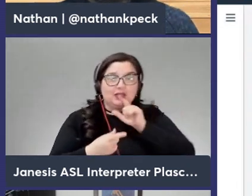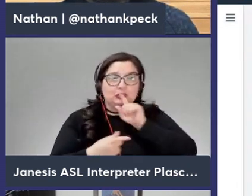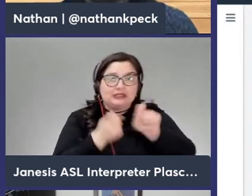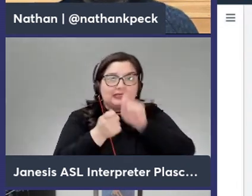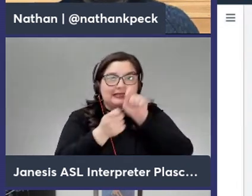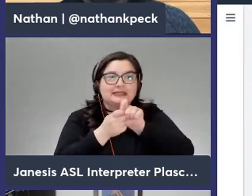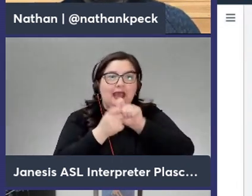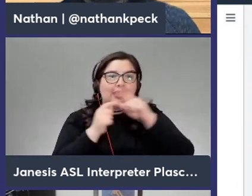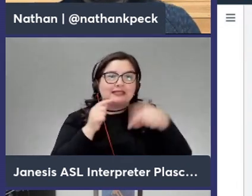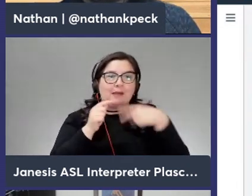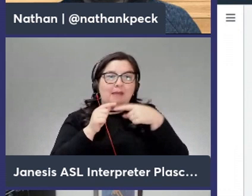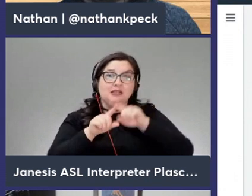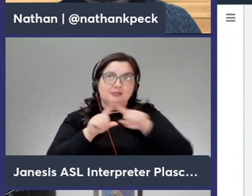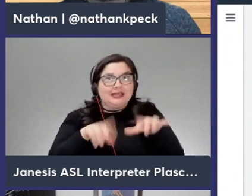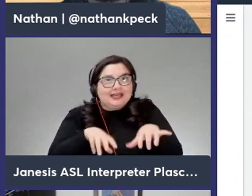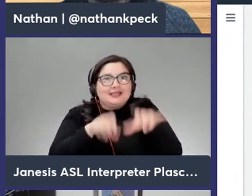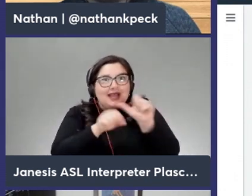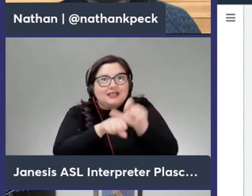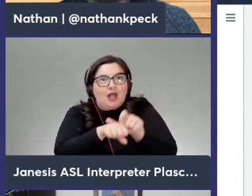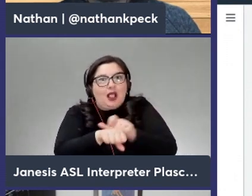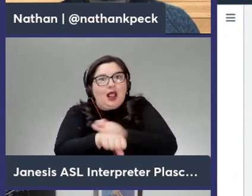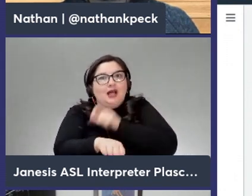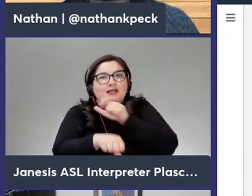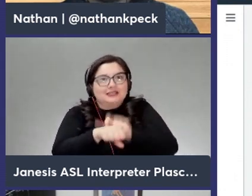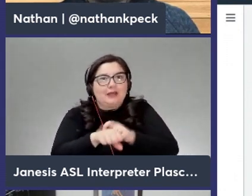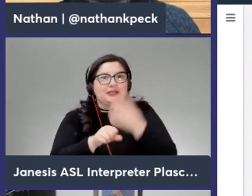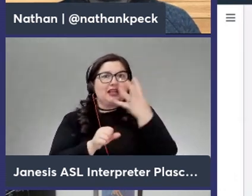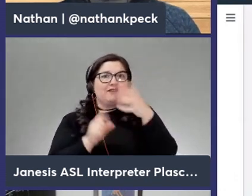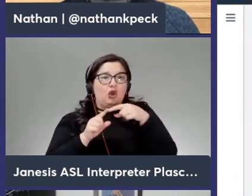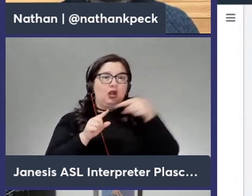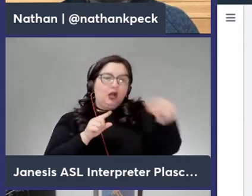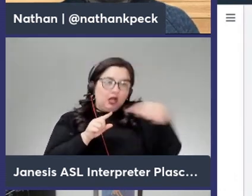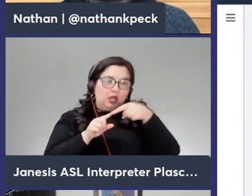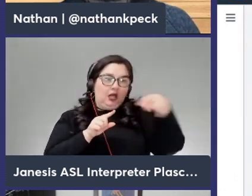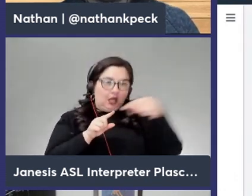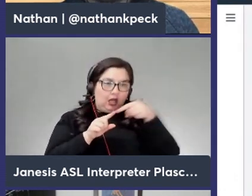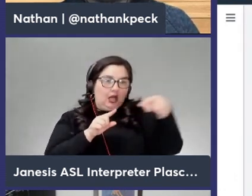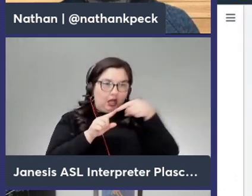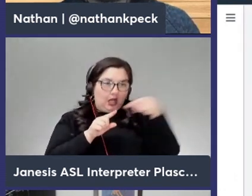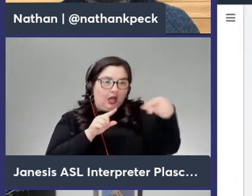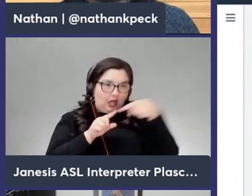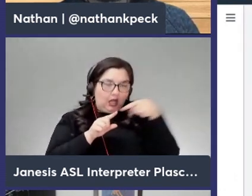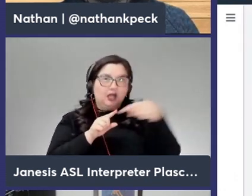that takes a long time, right? I'm making four trips to and from Australia just to start getting content.